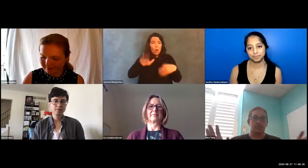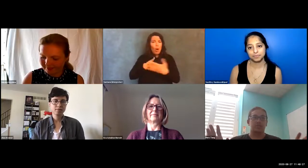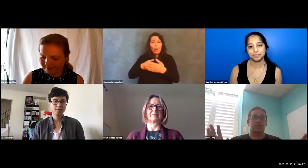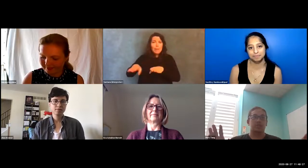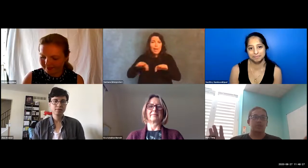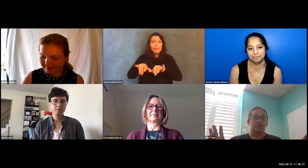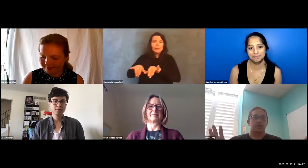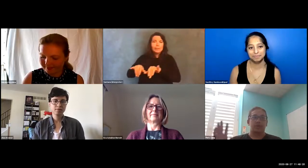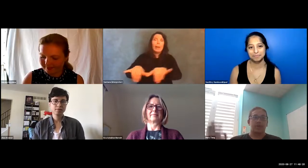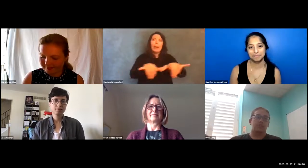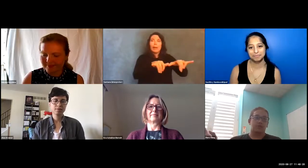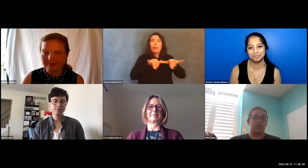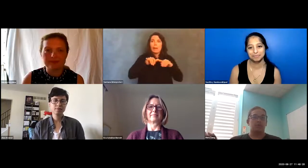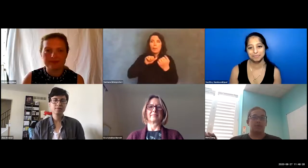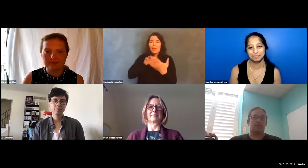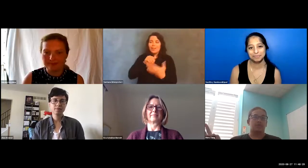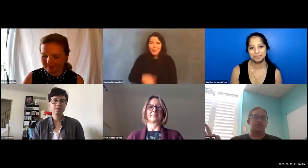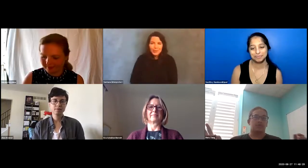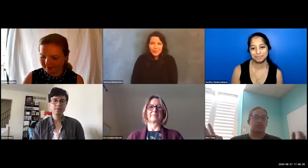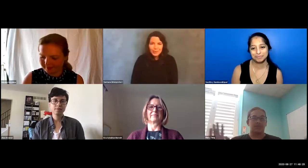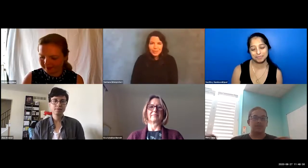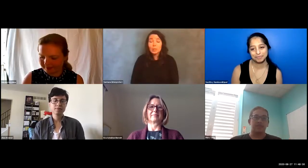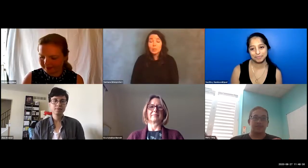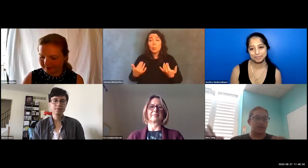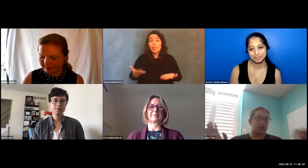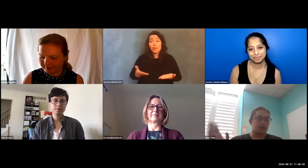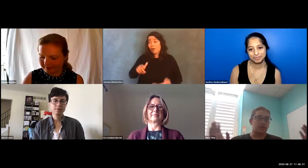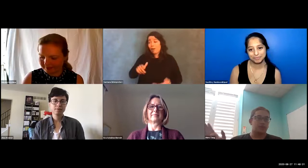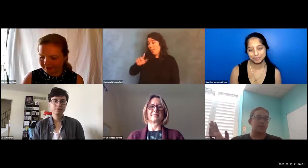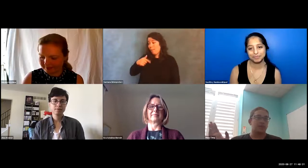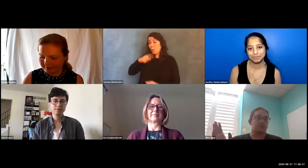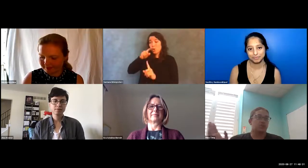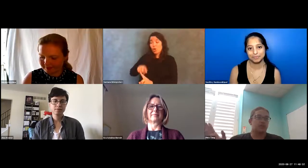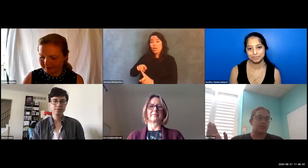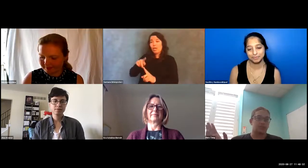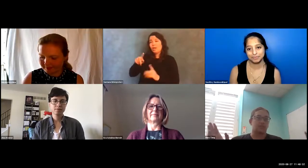So the lab here we're looking at this for phonetics and there it is quite obvious.